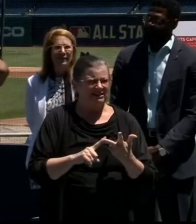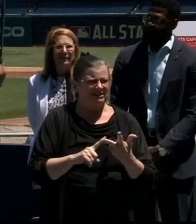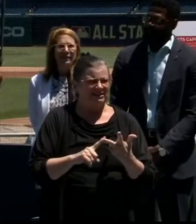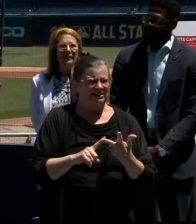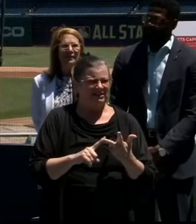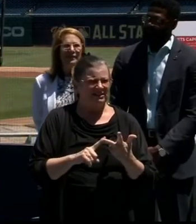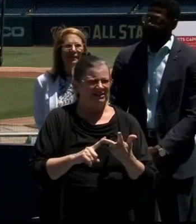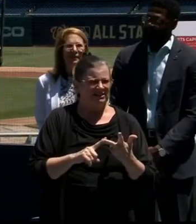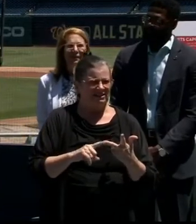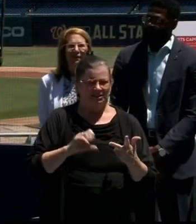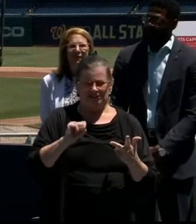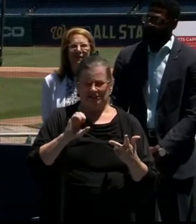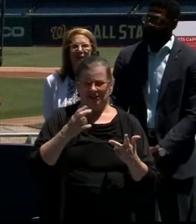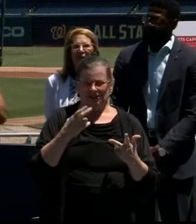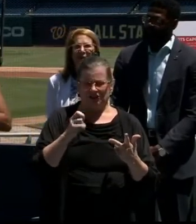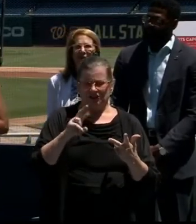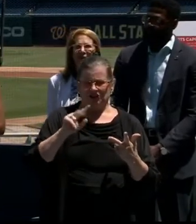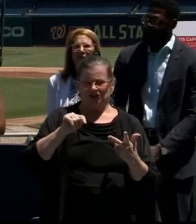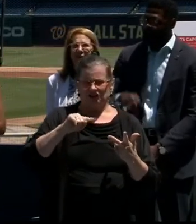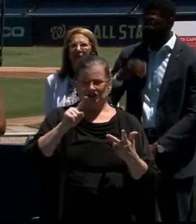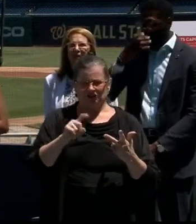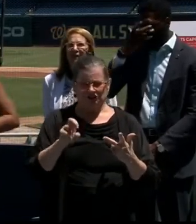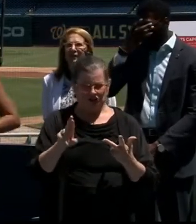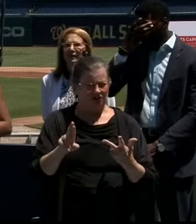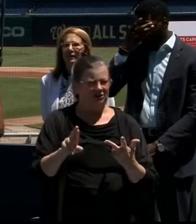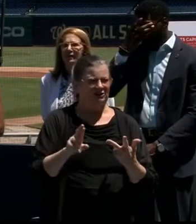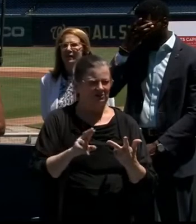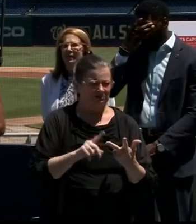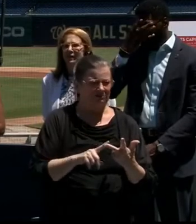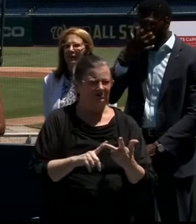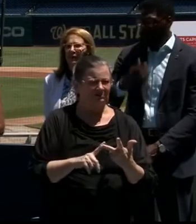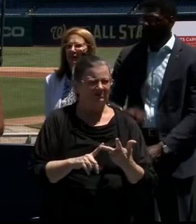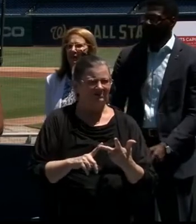FOR AN ALL-STAR GAME I MEAN FOR A PLAYOFF GAME I THINK IT WOULD